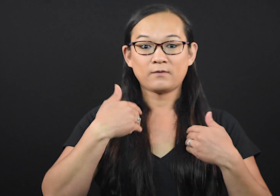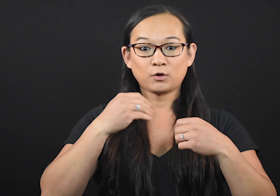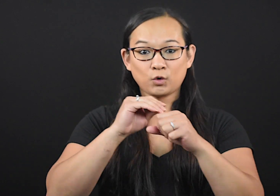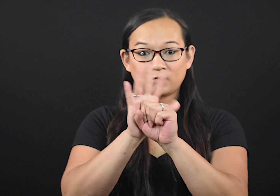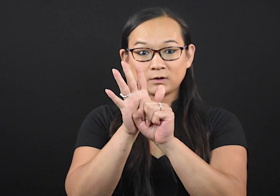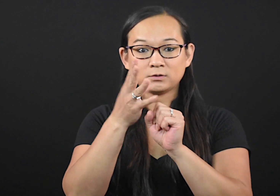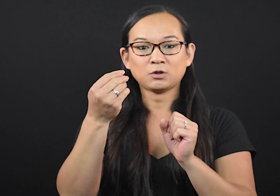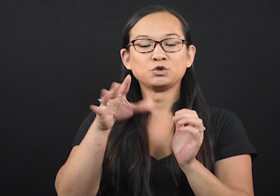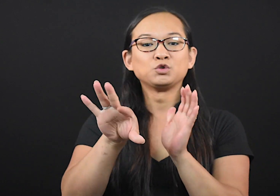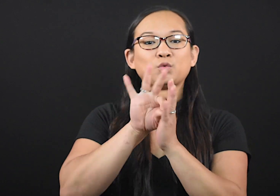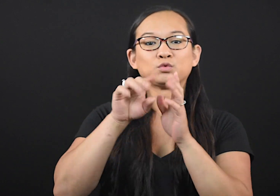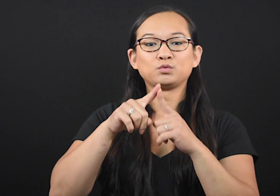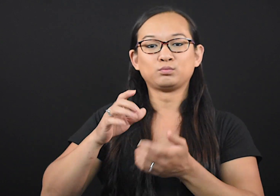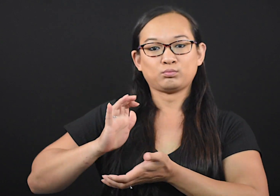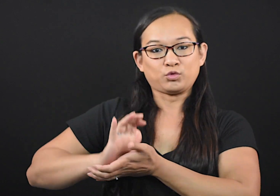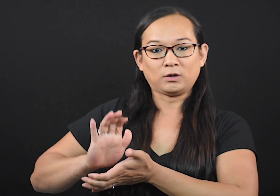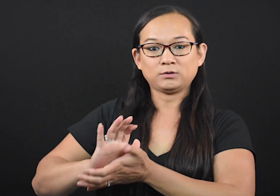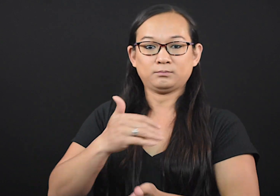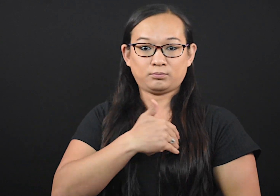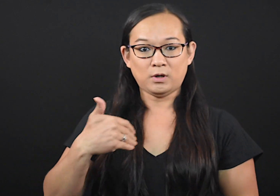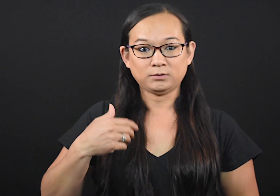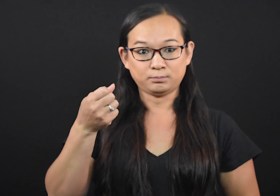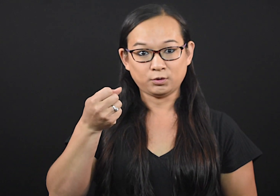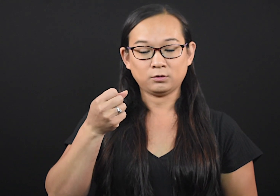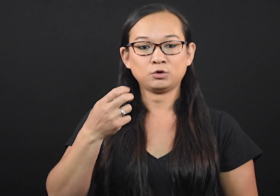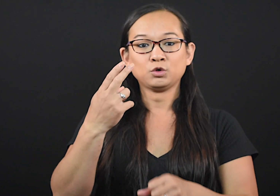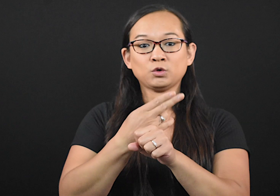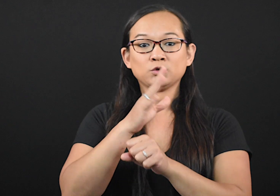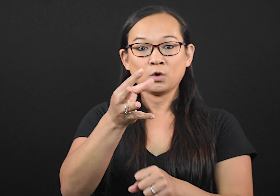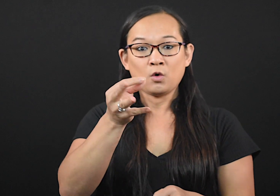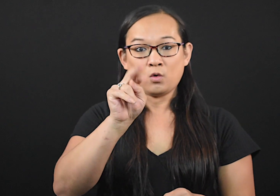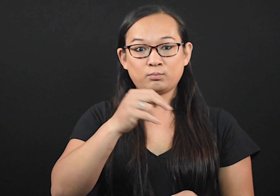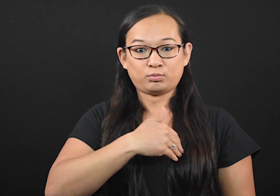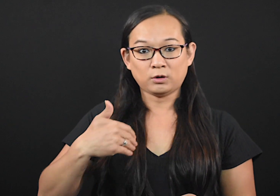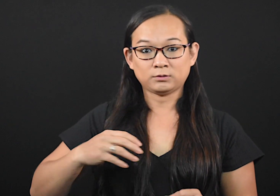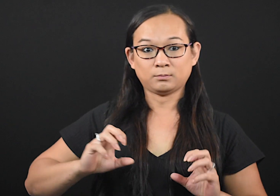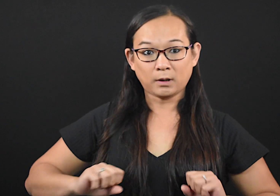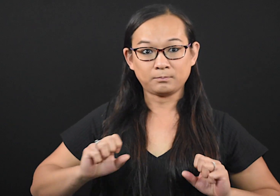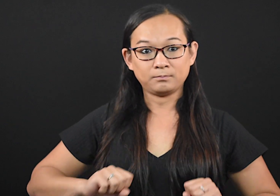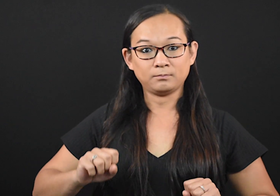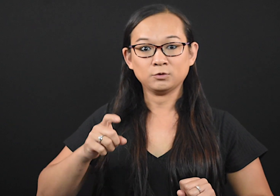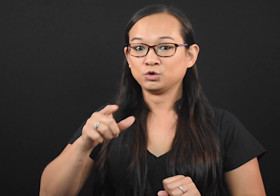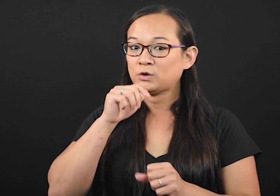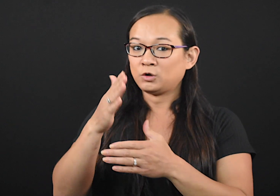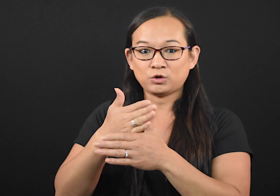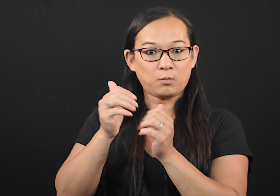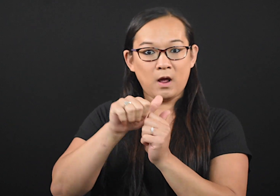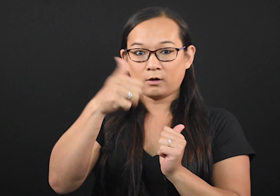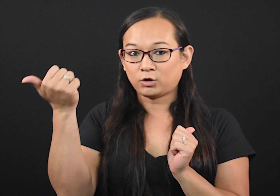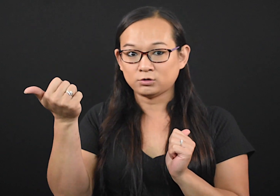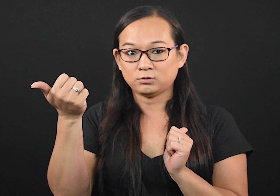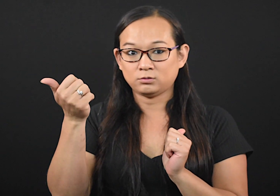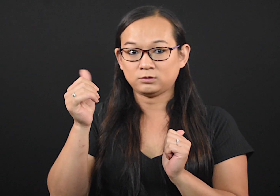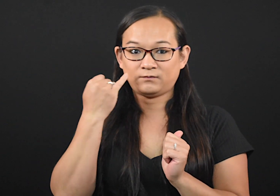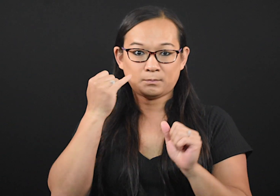If you have COVID-19 and choose to express breast milk: ● Use your own breast pump (one not